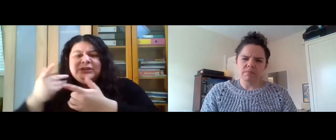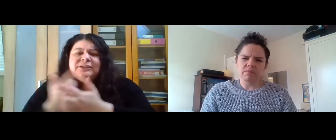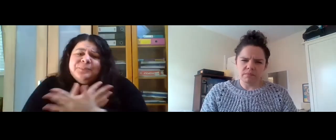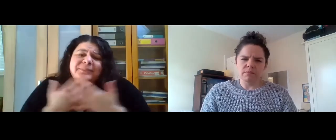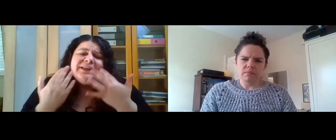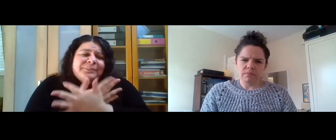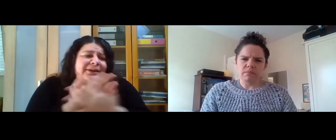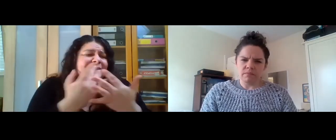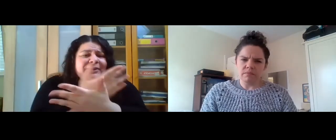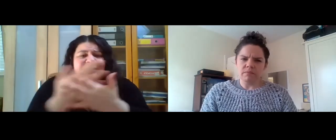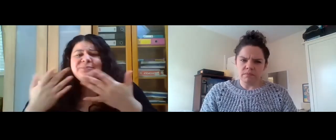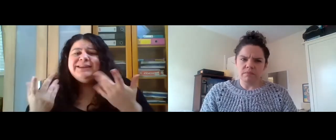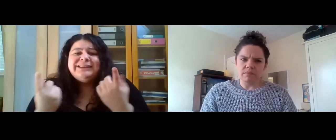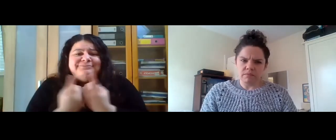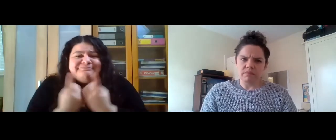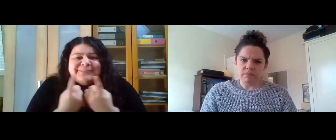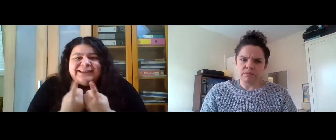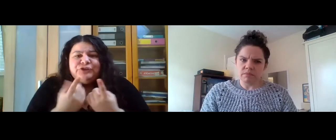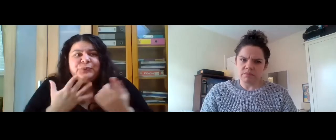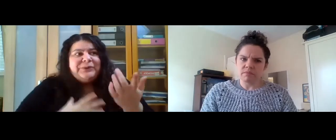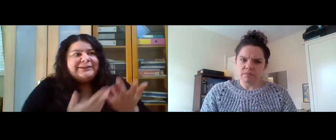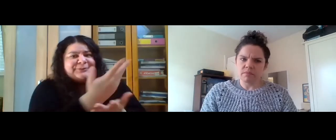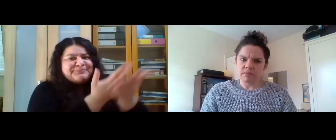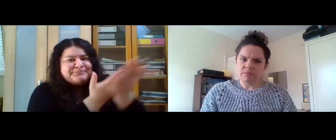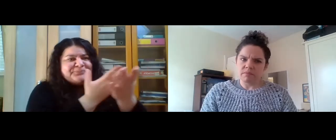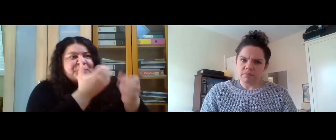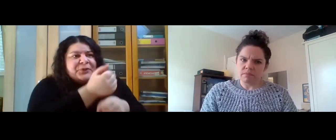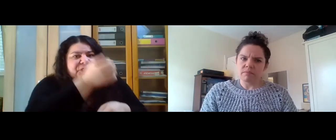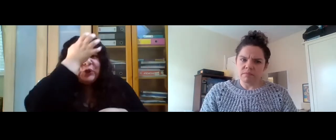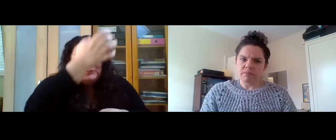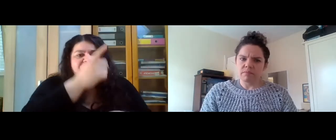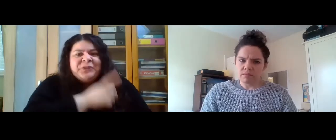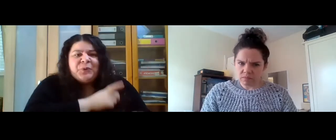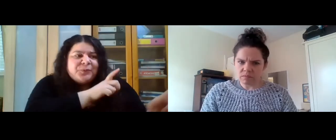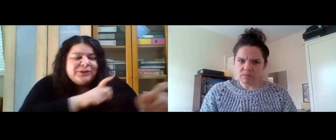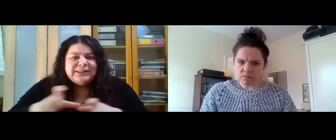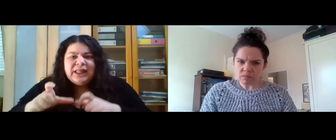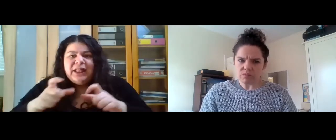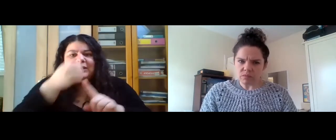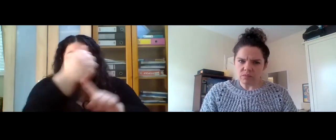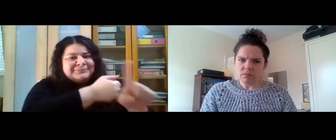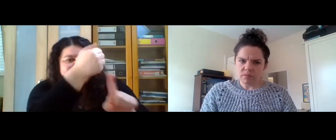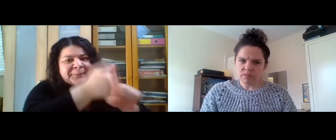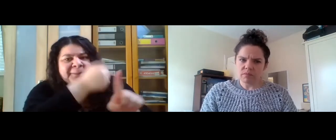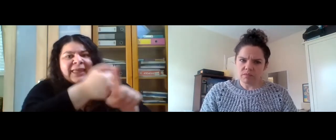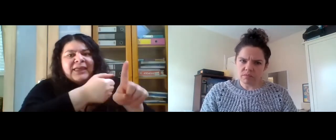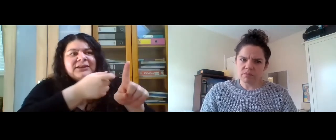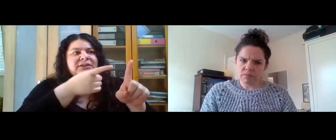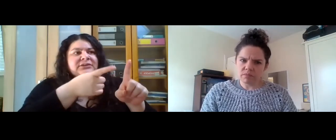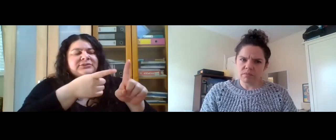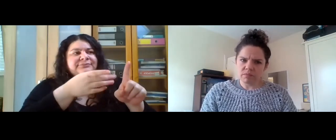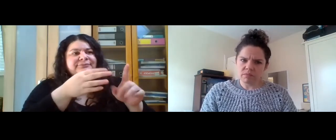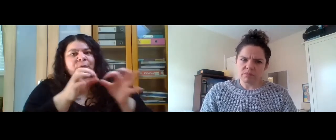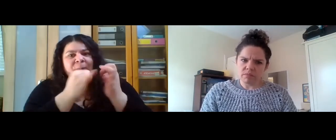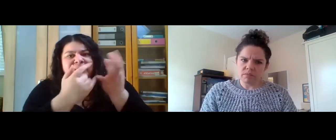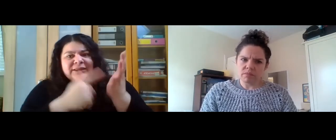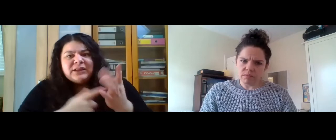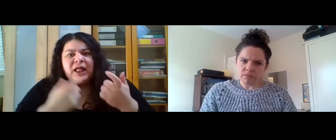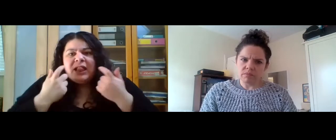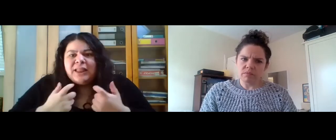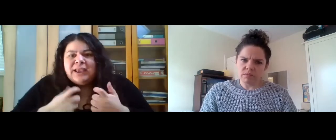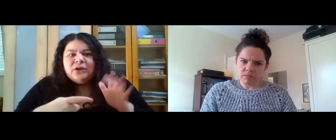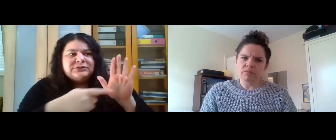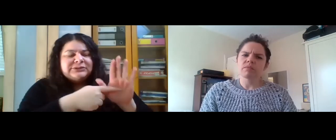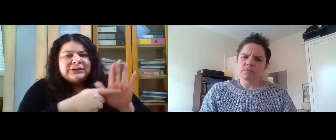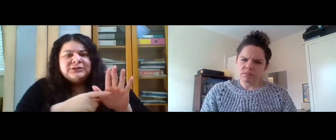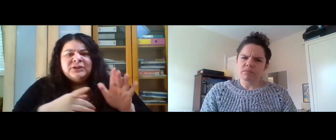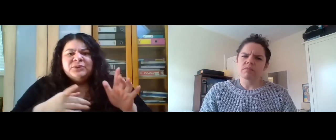There are many many issues that still need support, all linked to the need for BSL legal status.